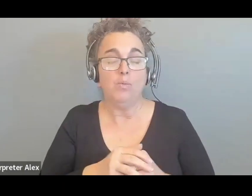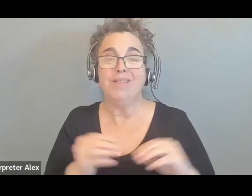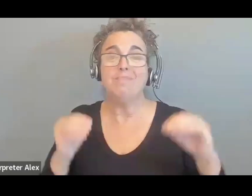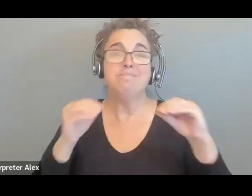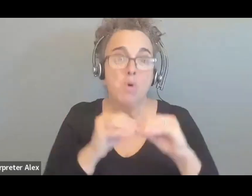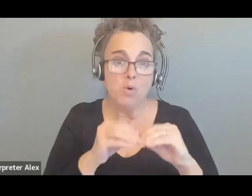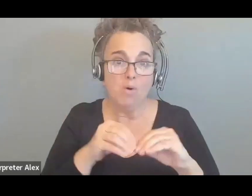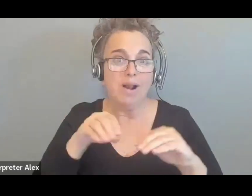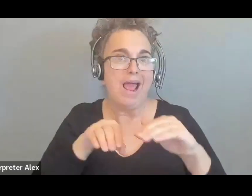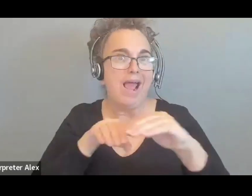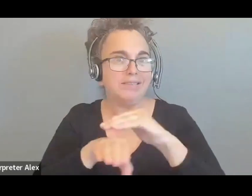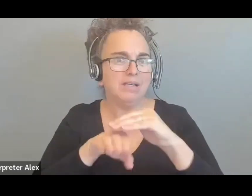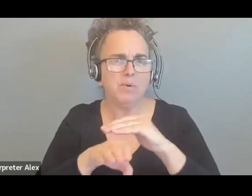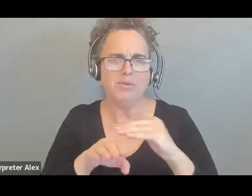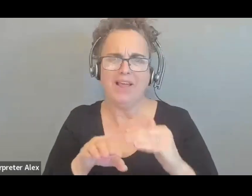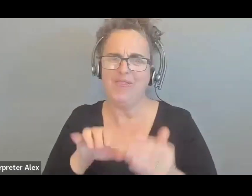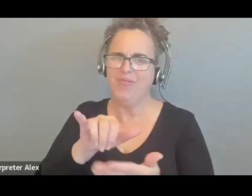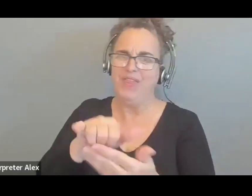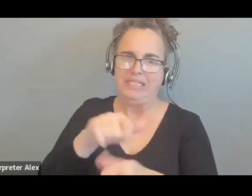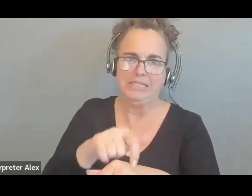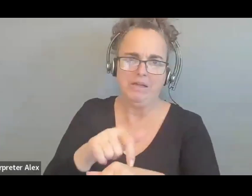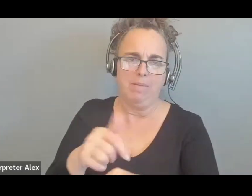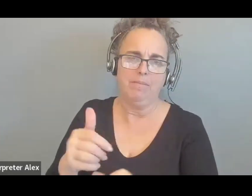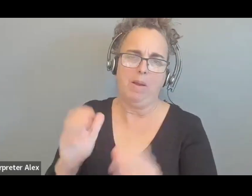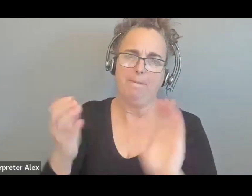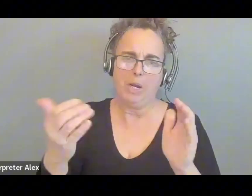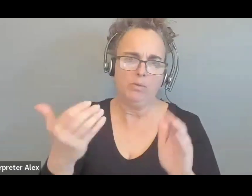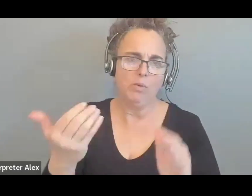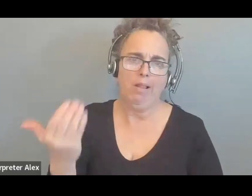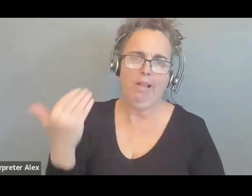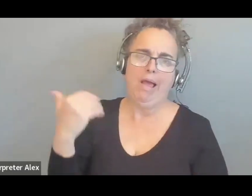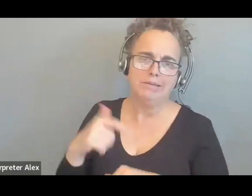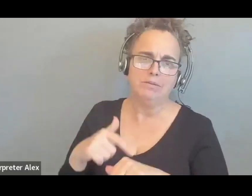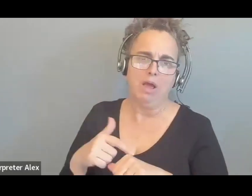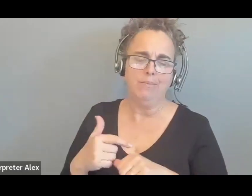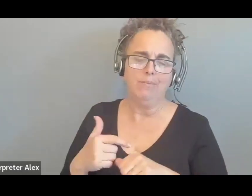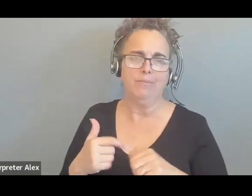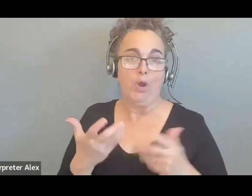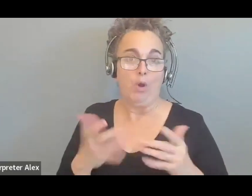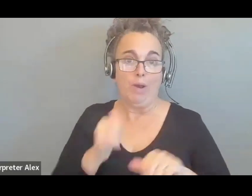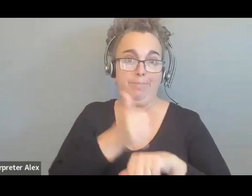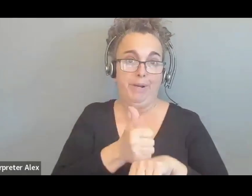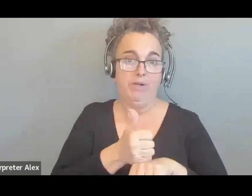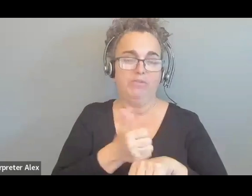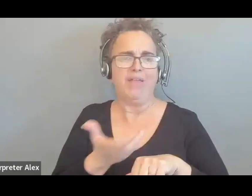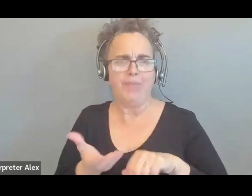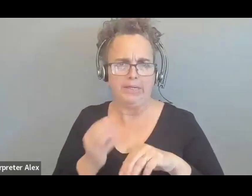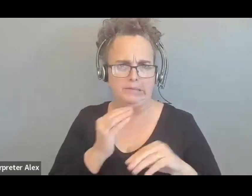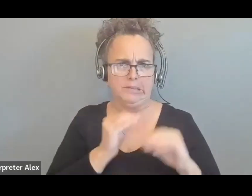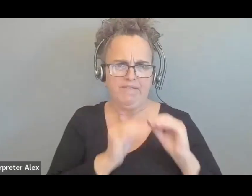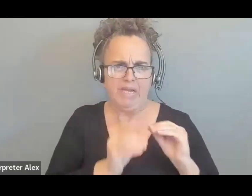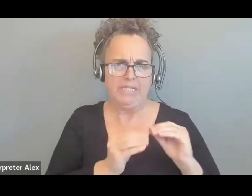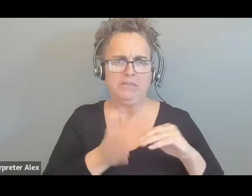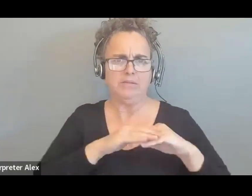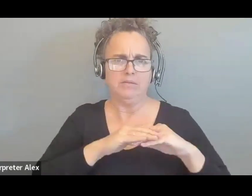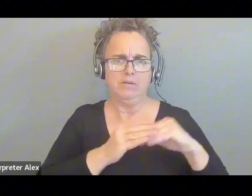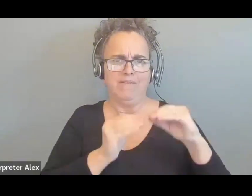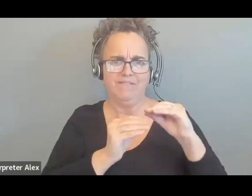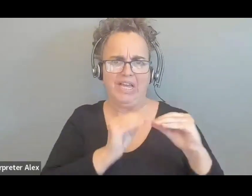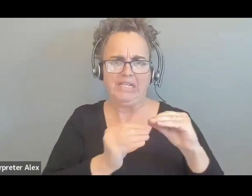this time around instead of last time where we just put, you know, fixes on top of it. Can we think more critically? I'm not sure